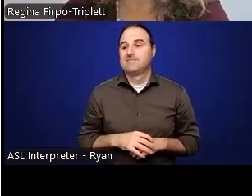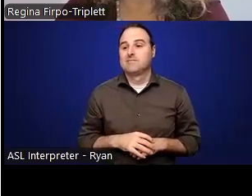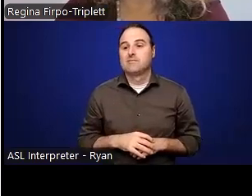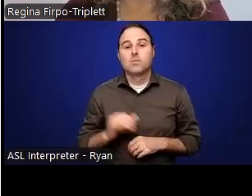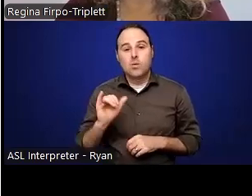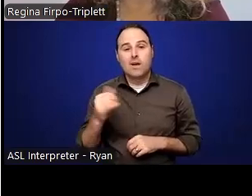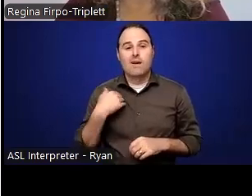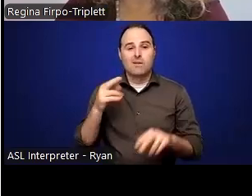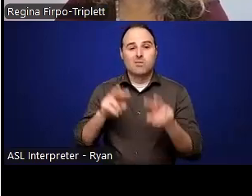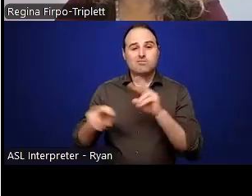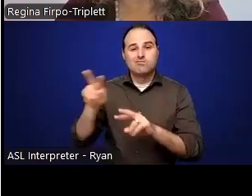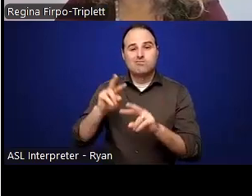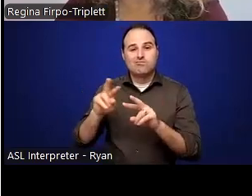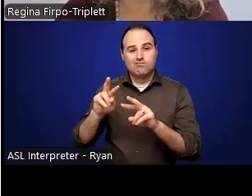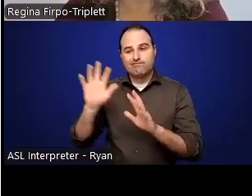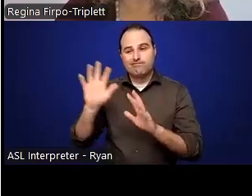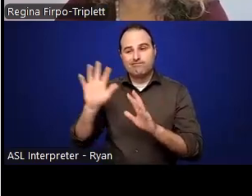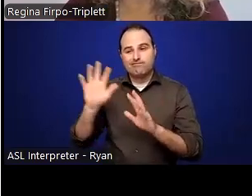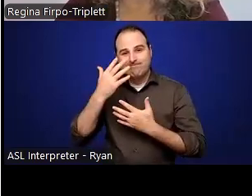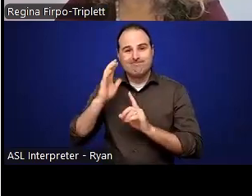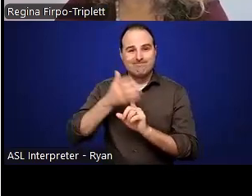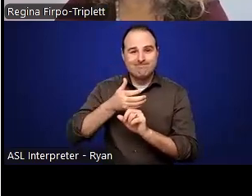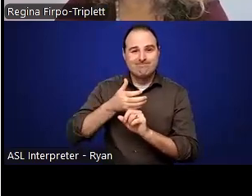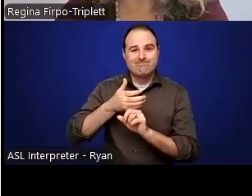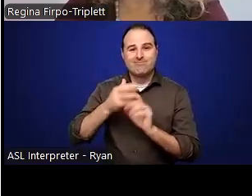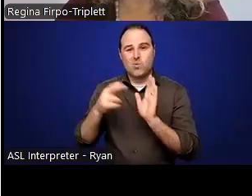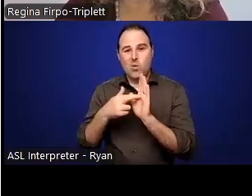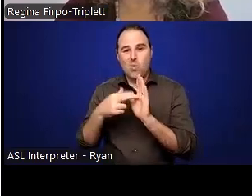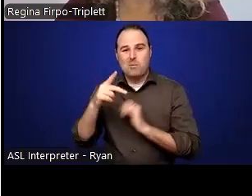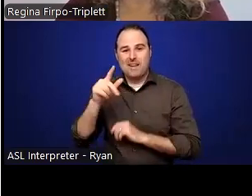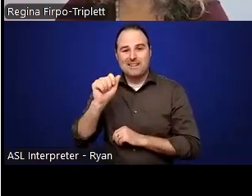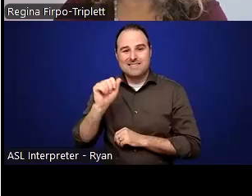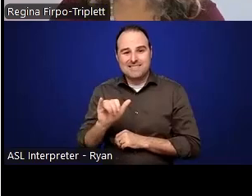where the facilitators followed responsive scripts. They had flowcharts directing how to